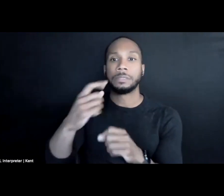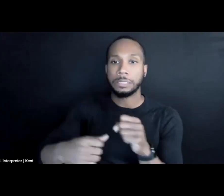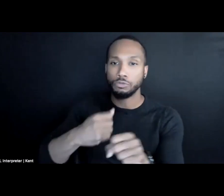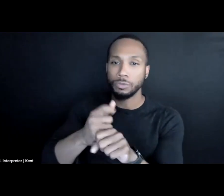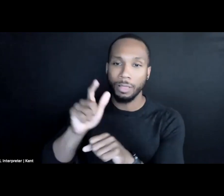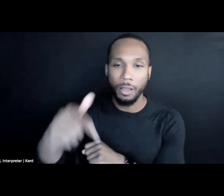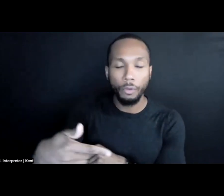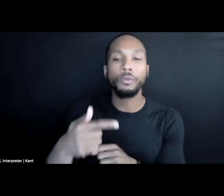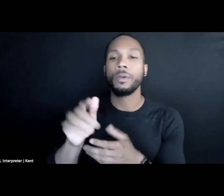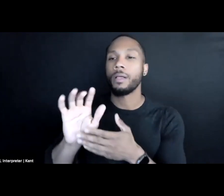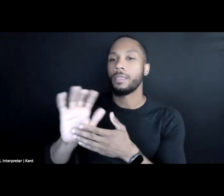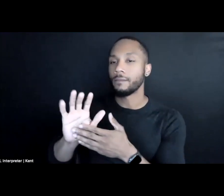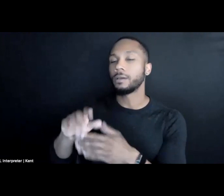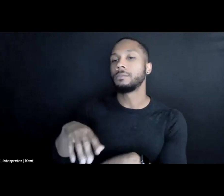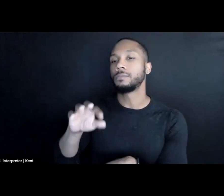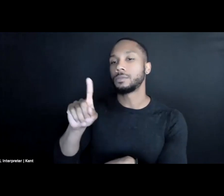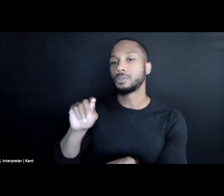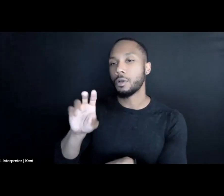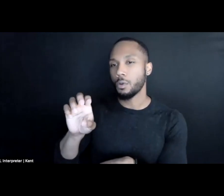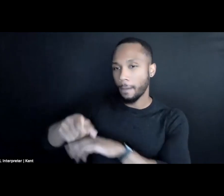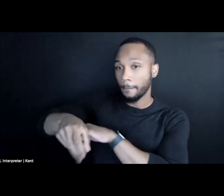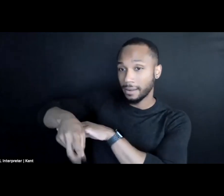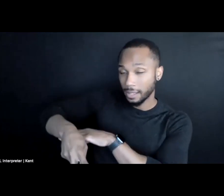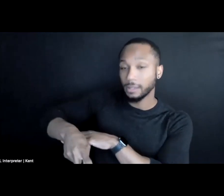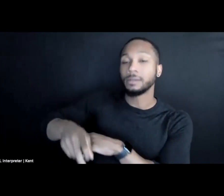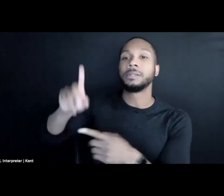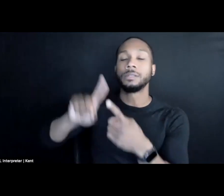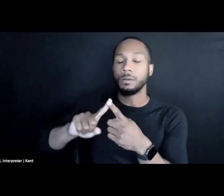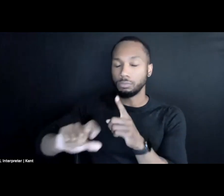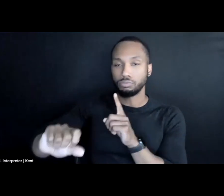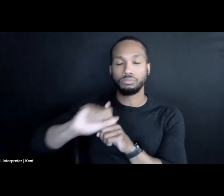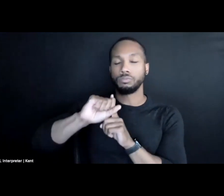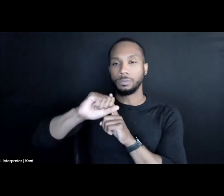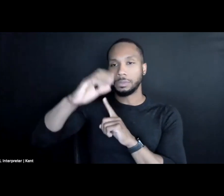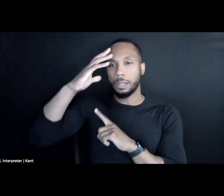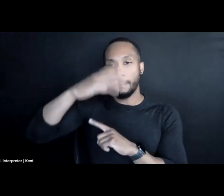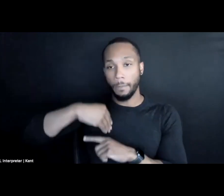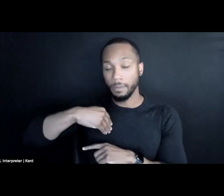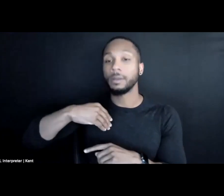the Film Zone at midnight, until drowsiness would invade me